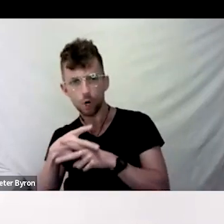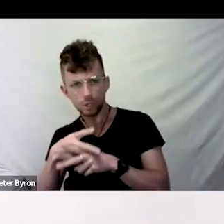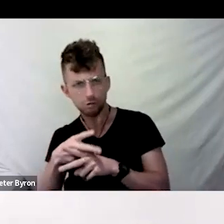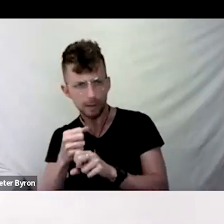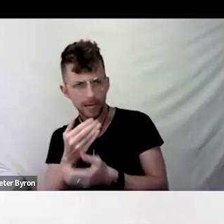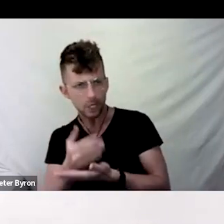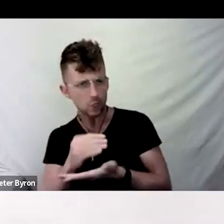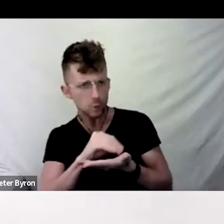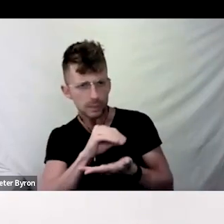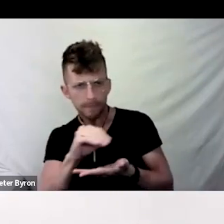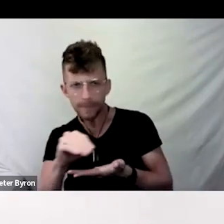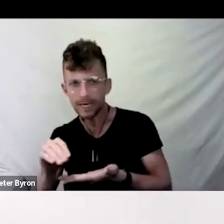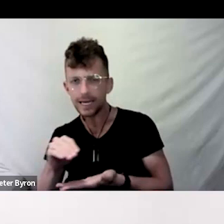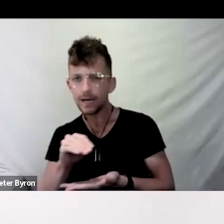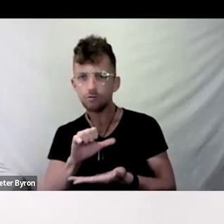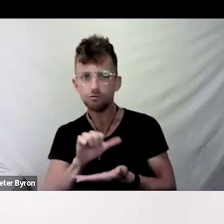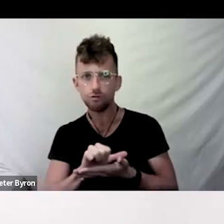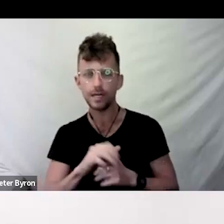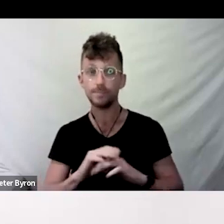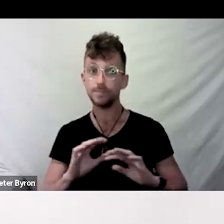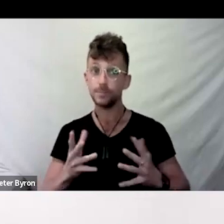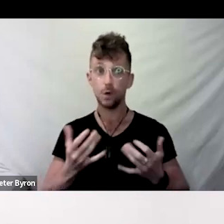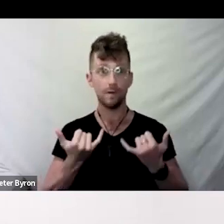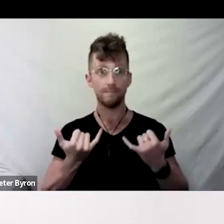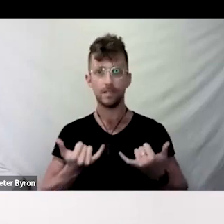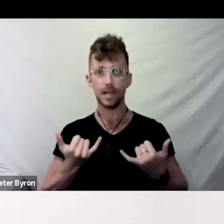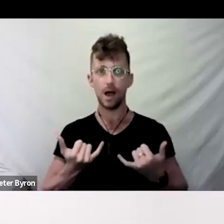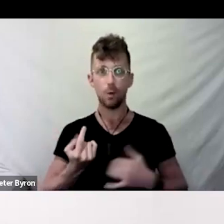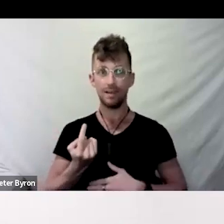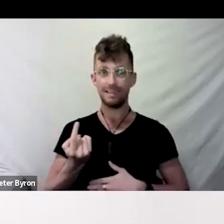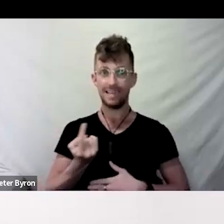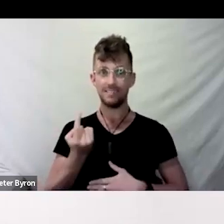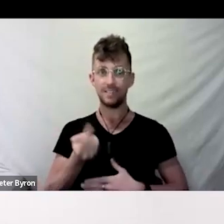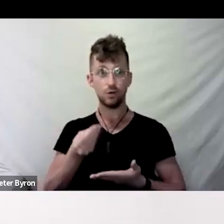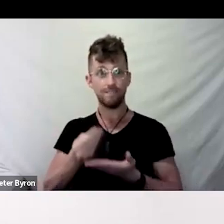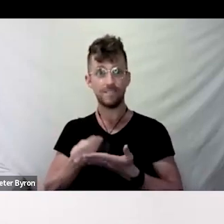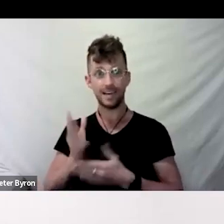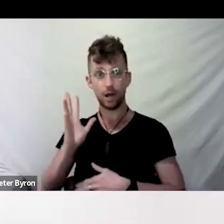So for now, IF host providers do have an important role